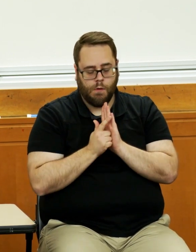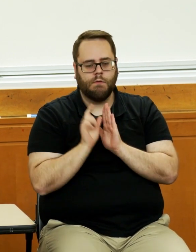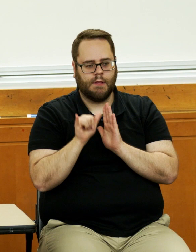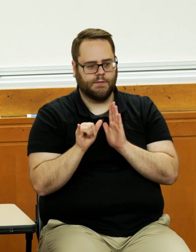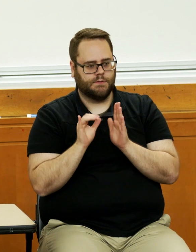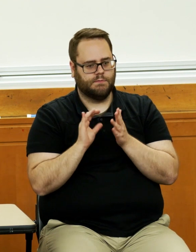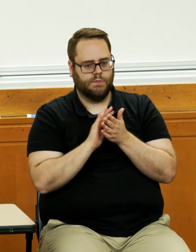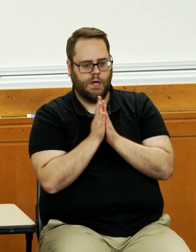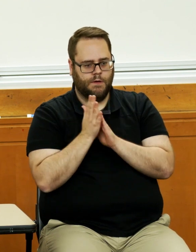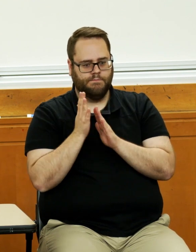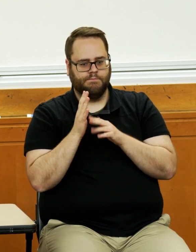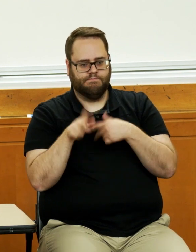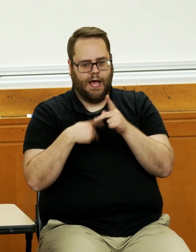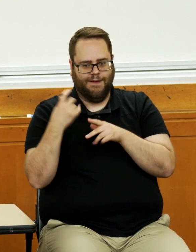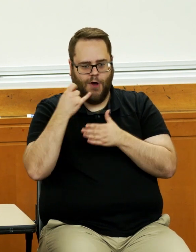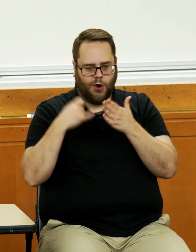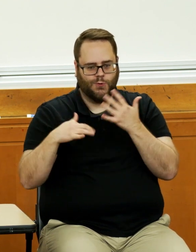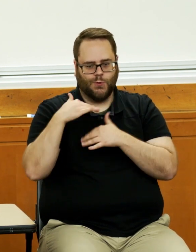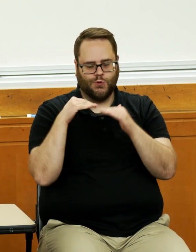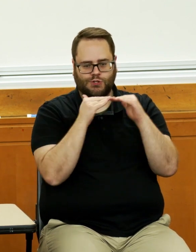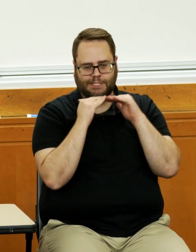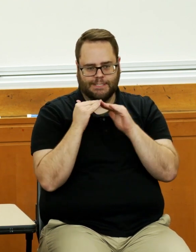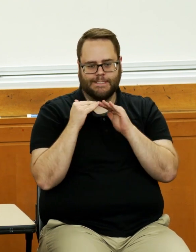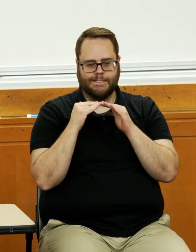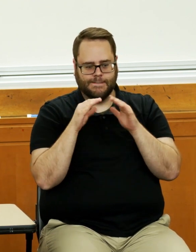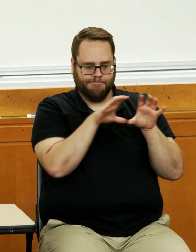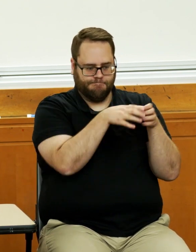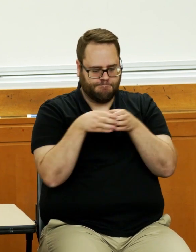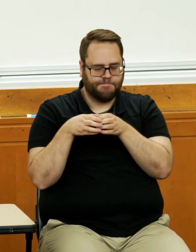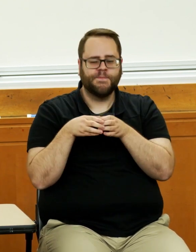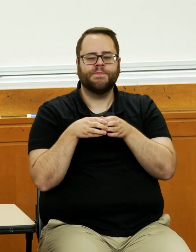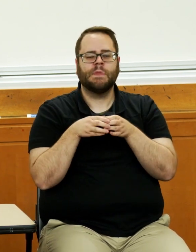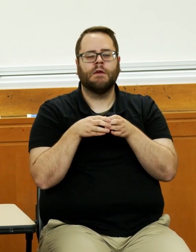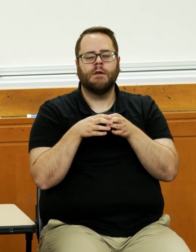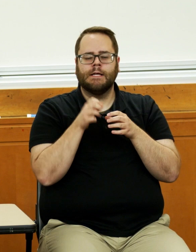term of art in social justice legal circles, arguably, not as many people are familiar with